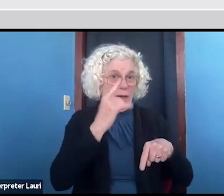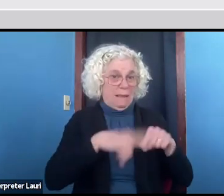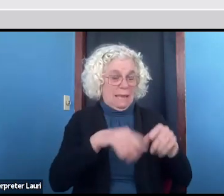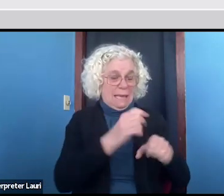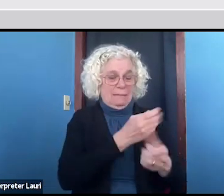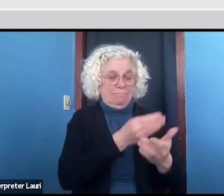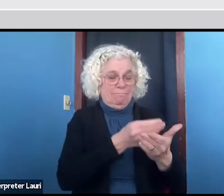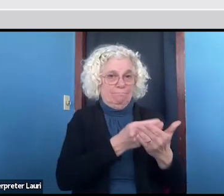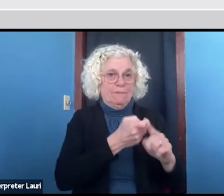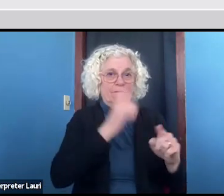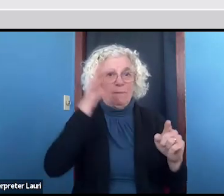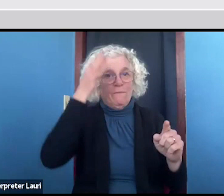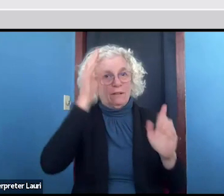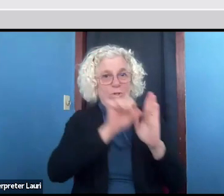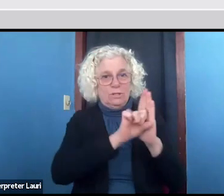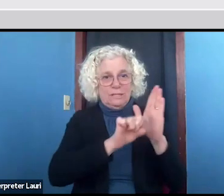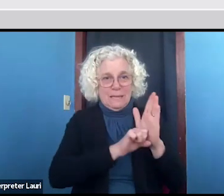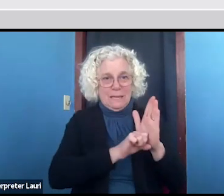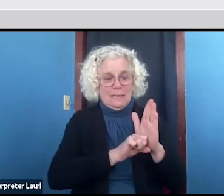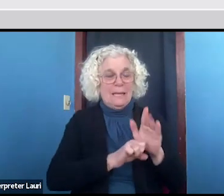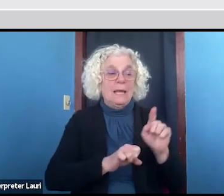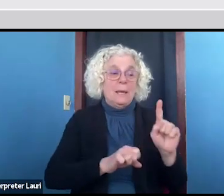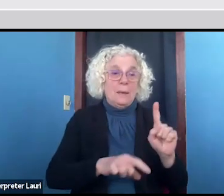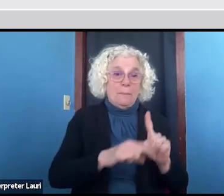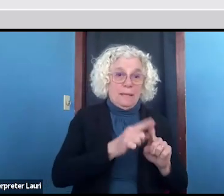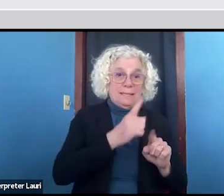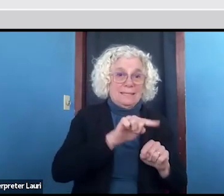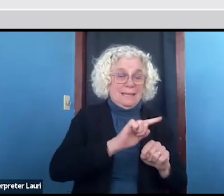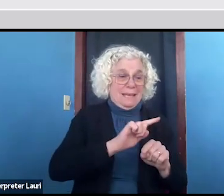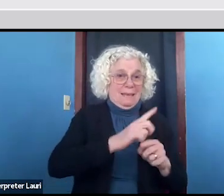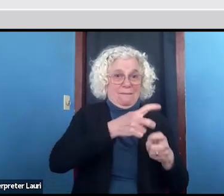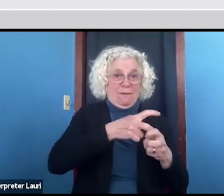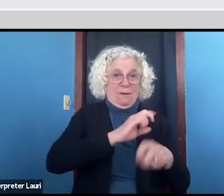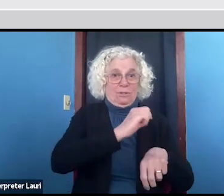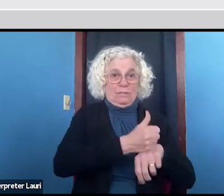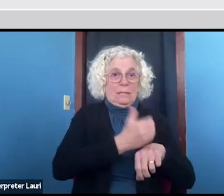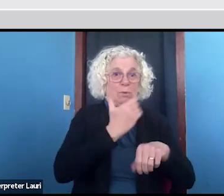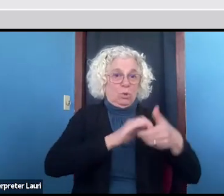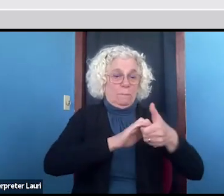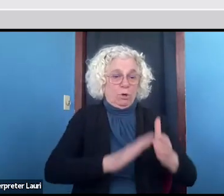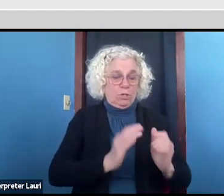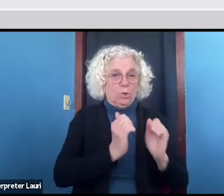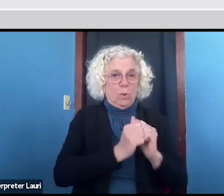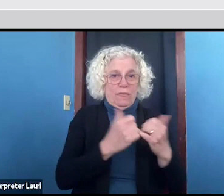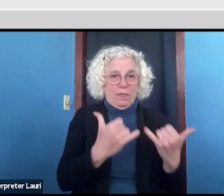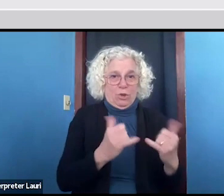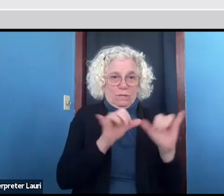federal government. They also face challenges in establishing meaningful partnership partnerships with the existing system